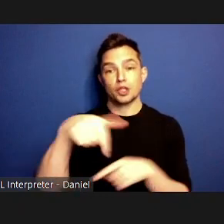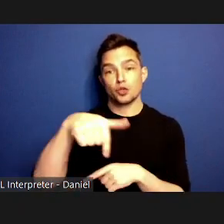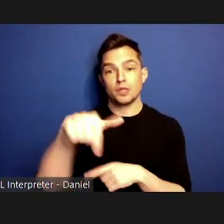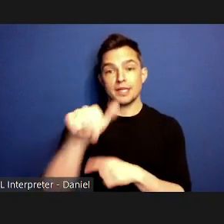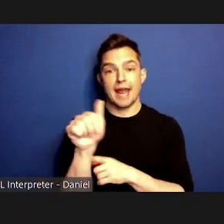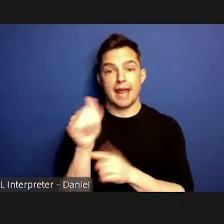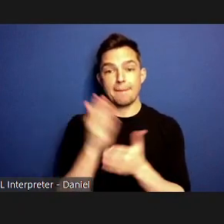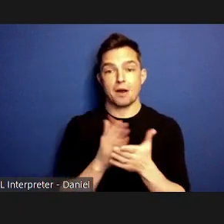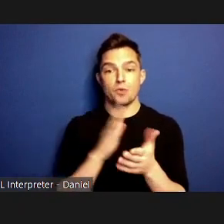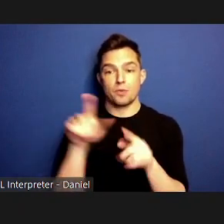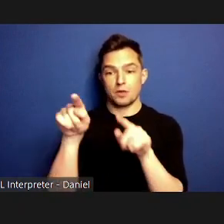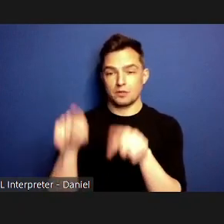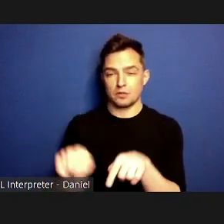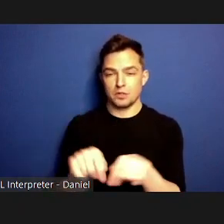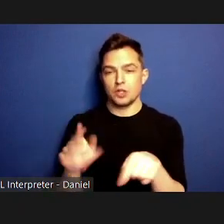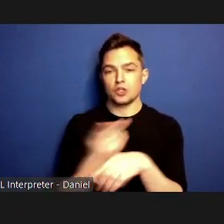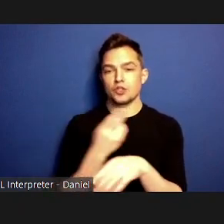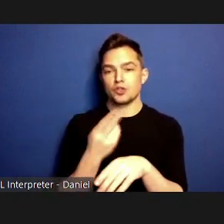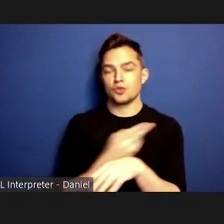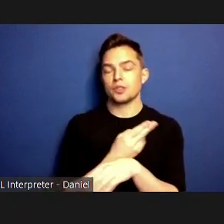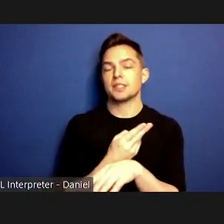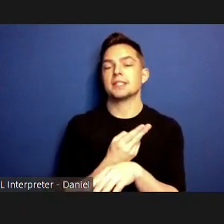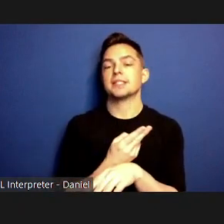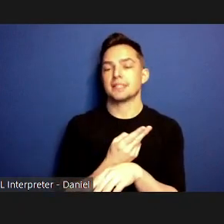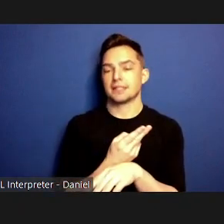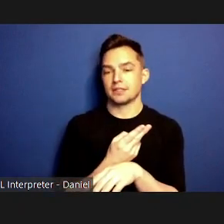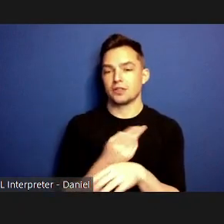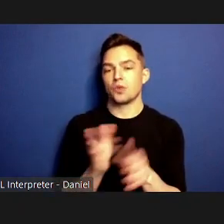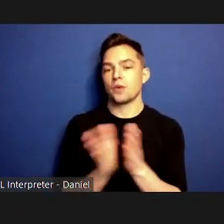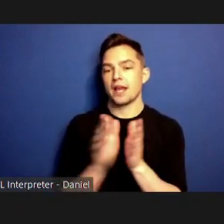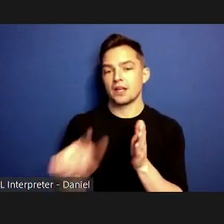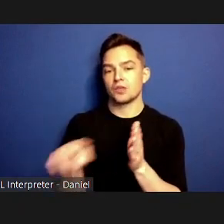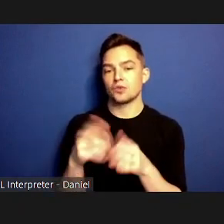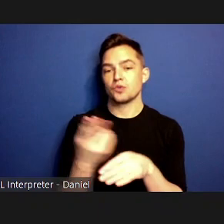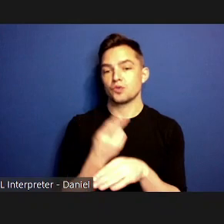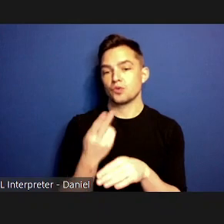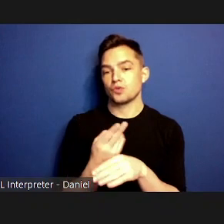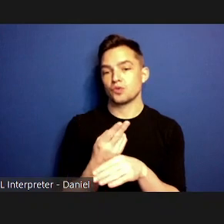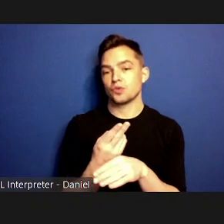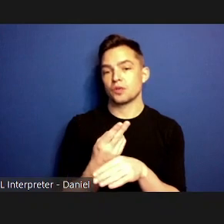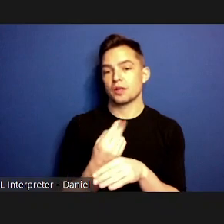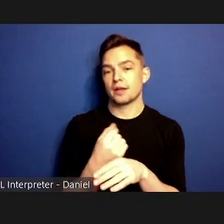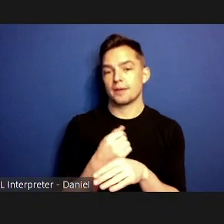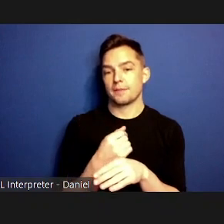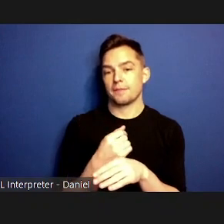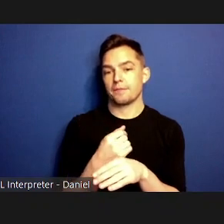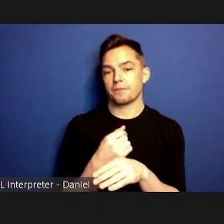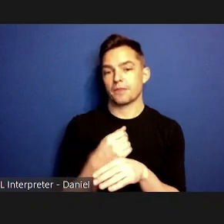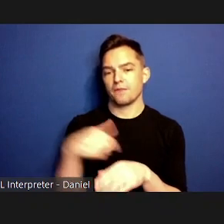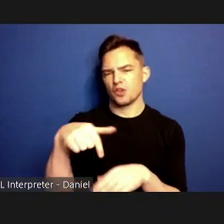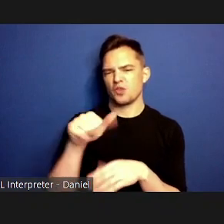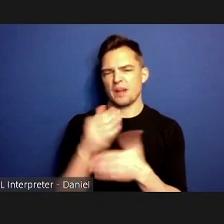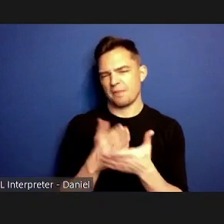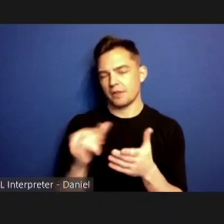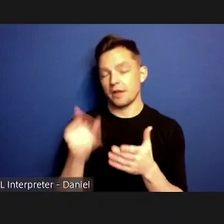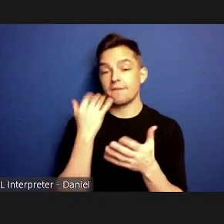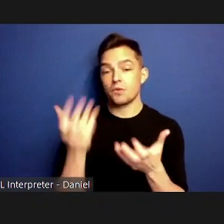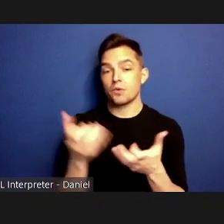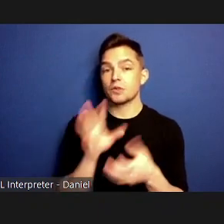ask you to use... we ask you for the Q&A portion. If you would like to speak using audio, please